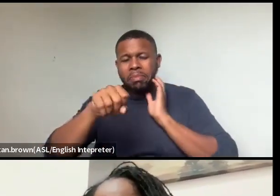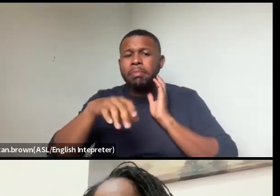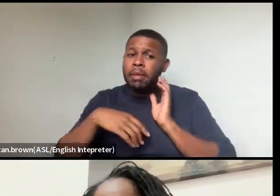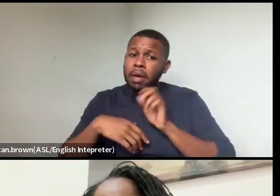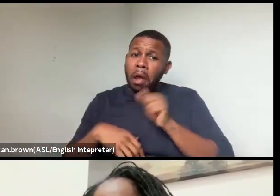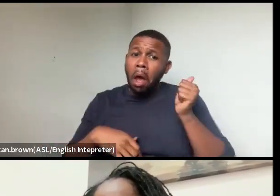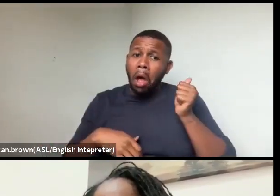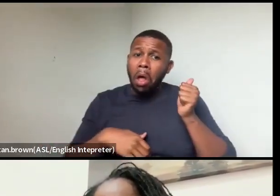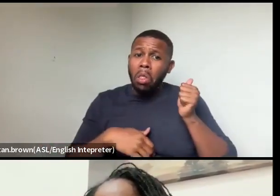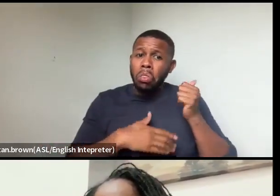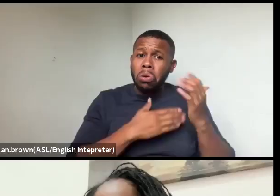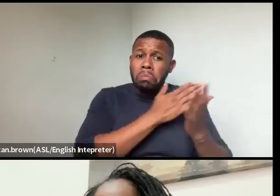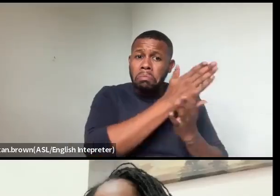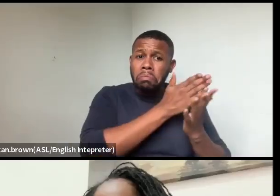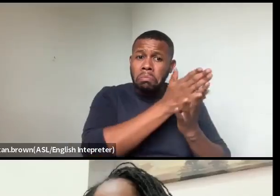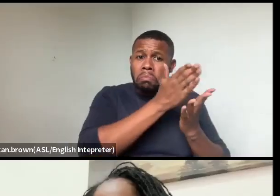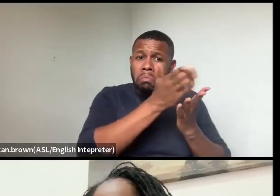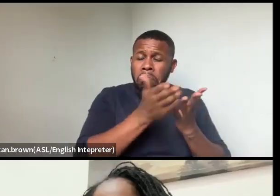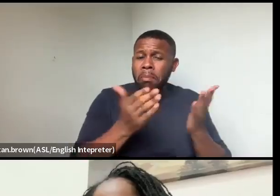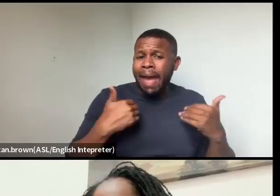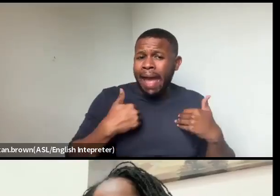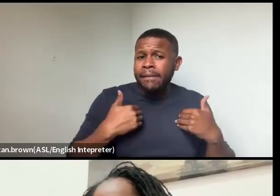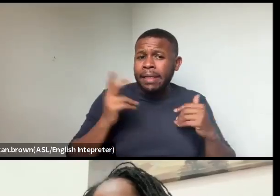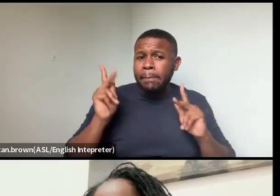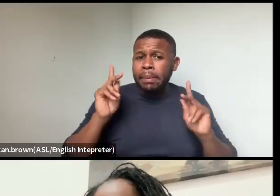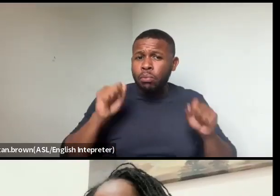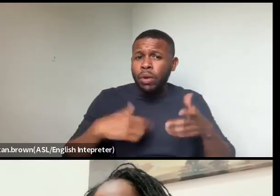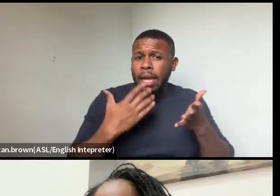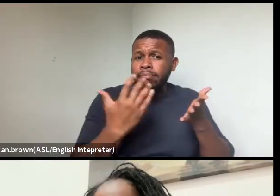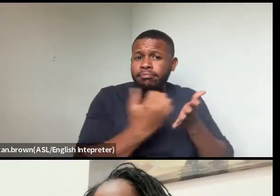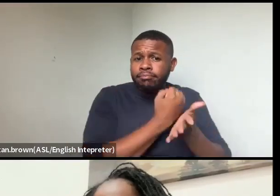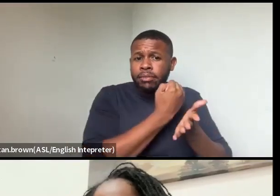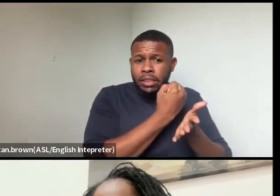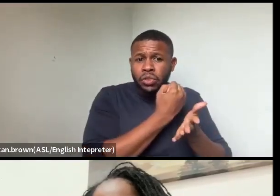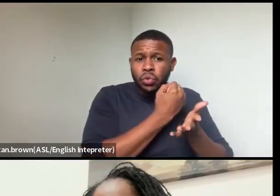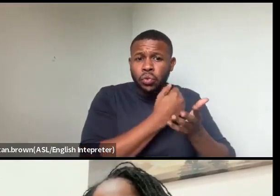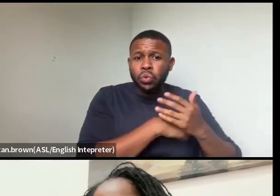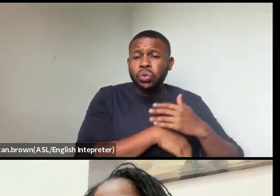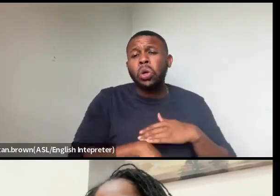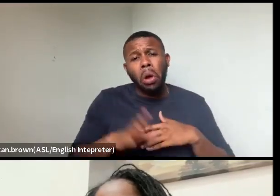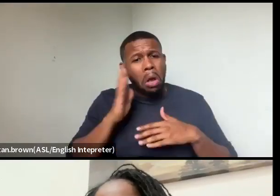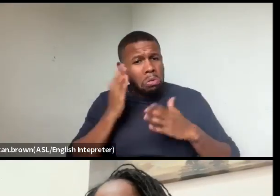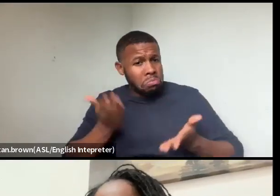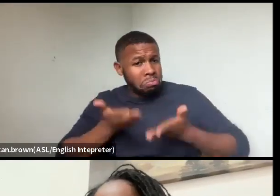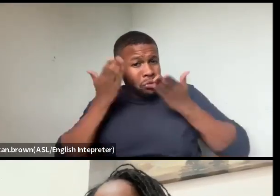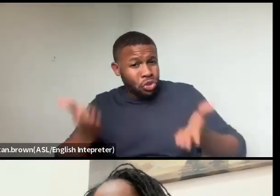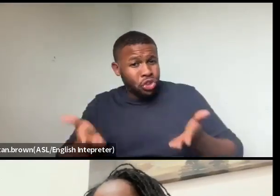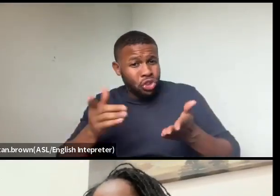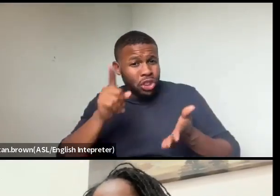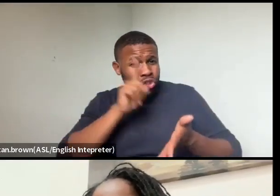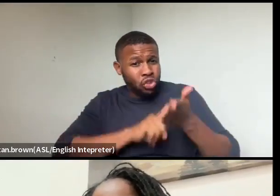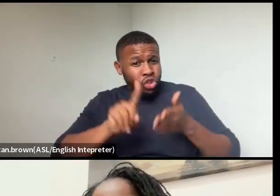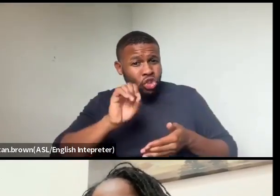not exhaustive, but a list of some that people can use in replacement of the federal program. The federal program I